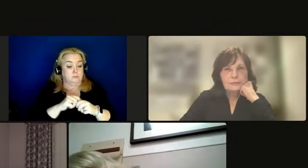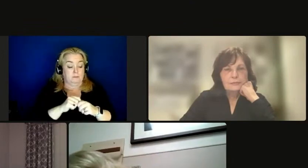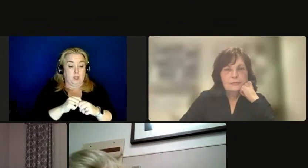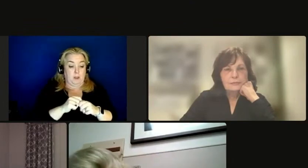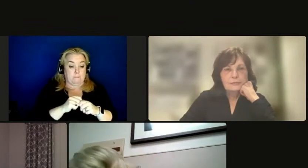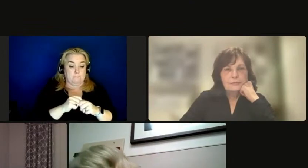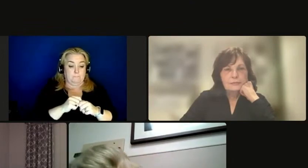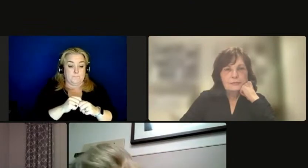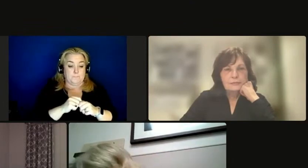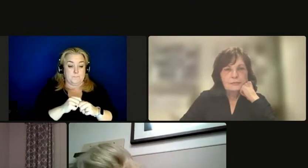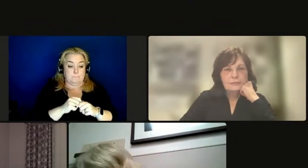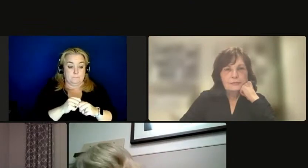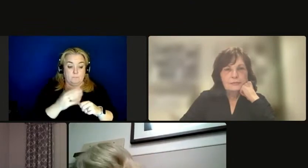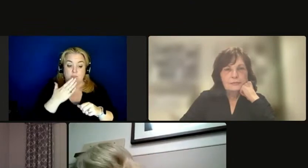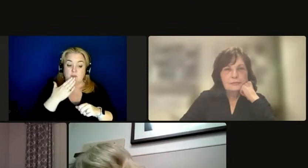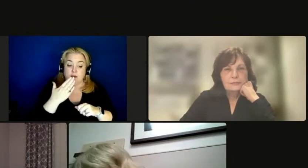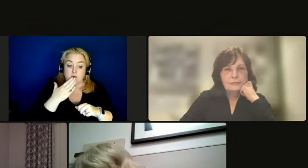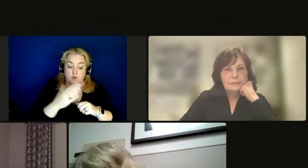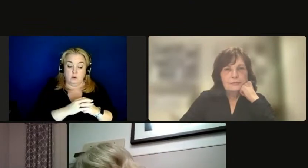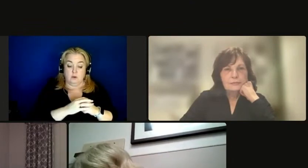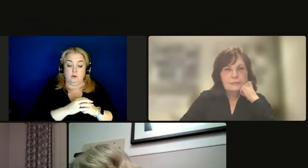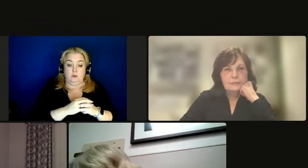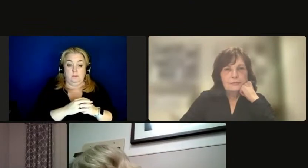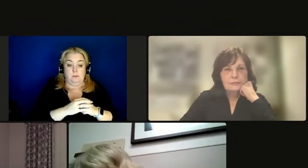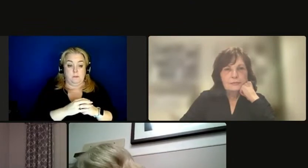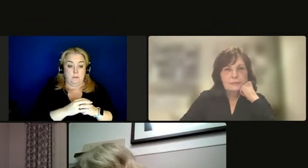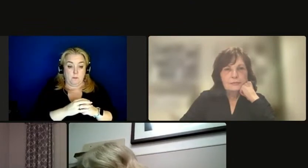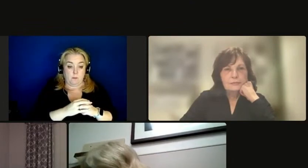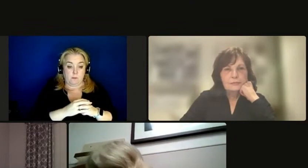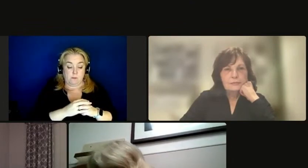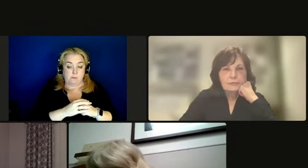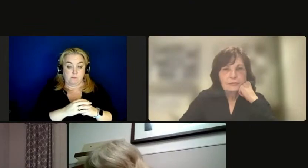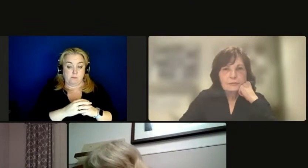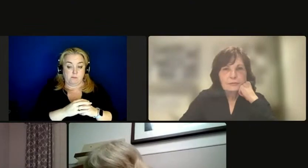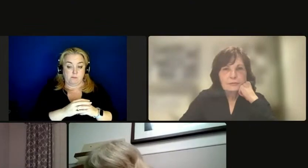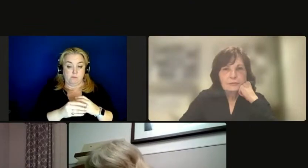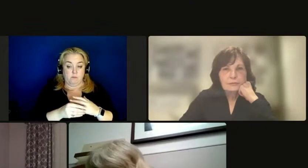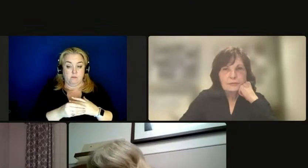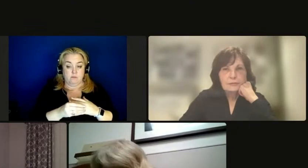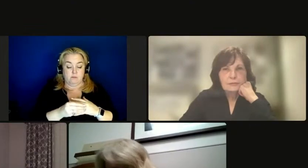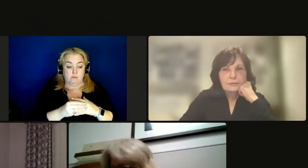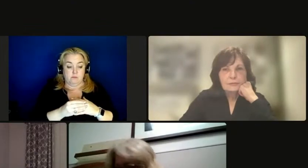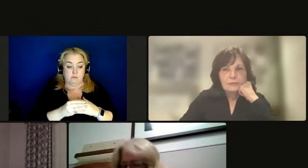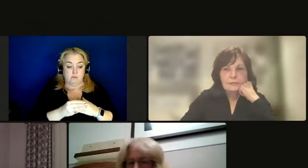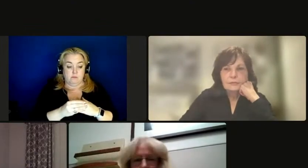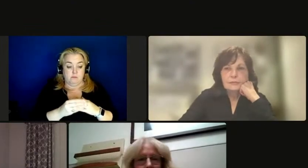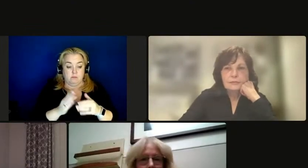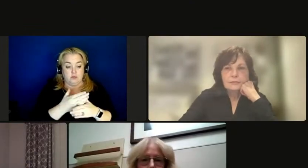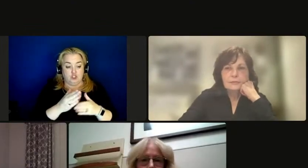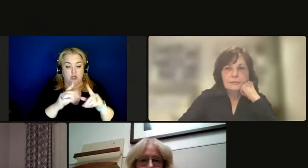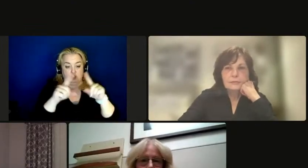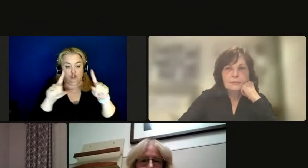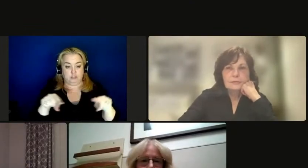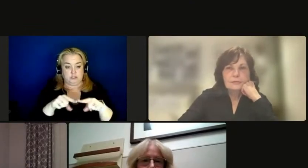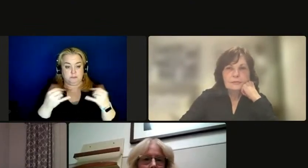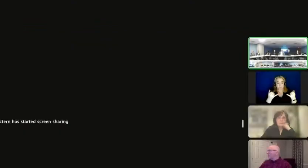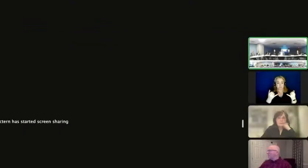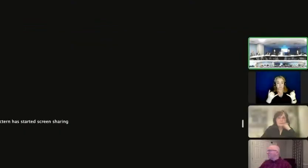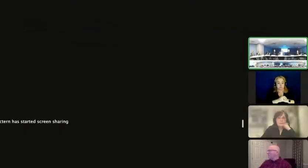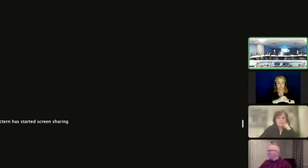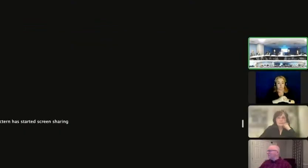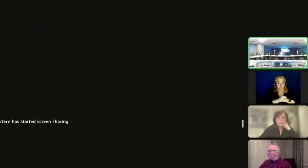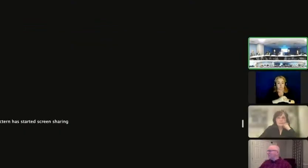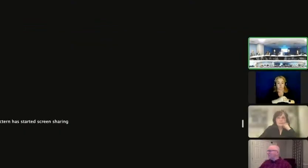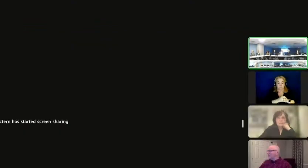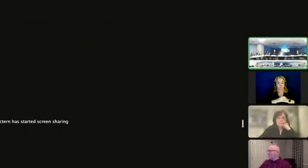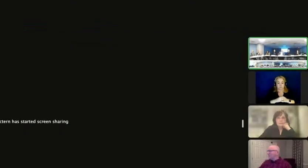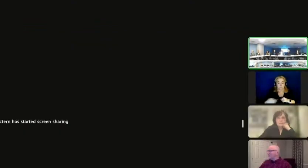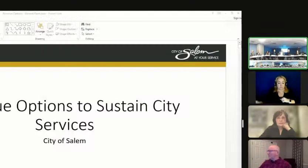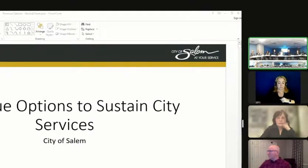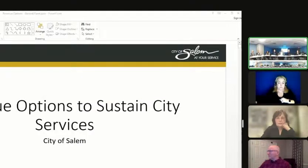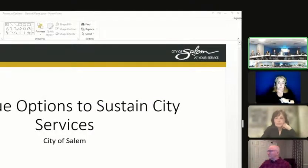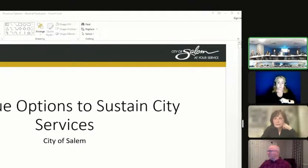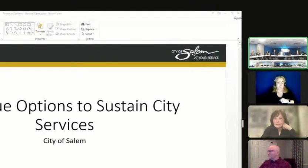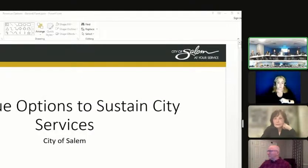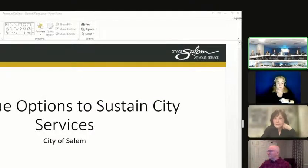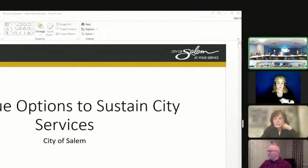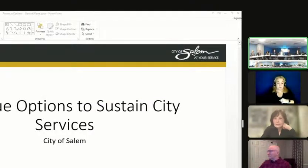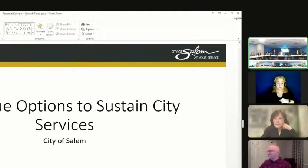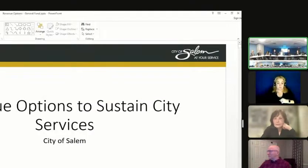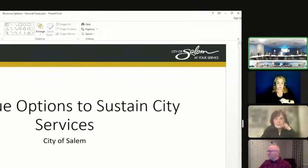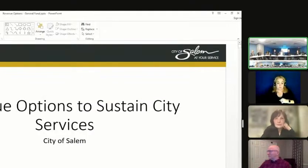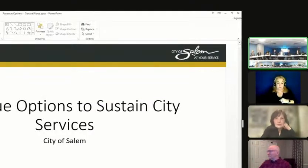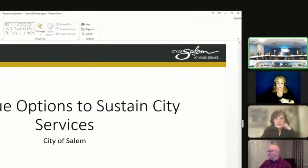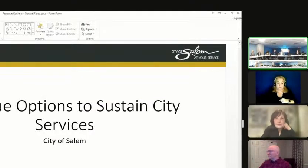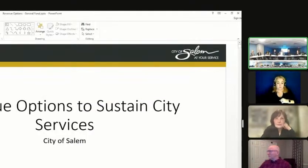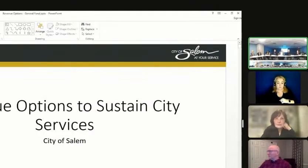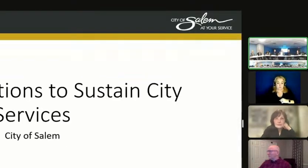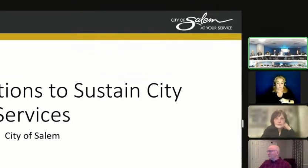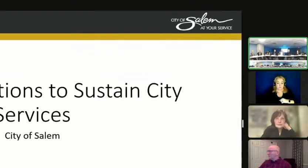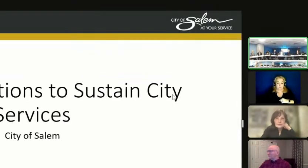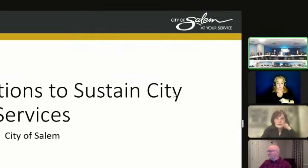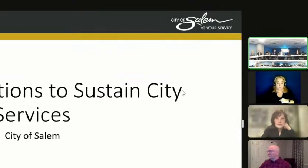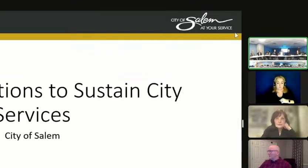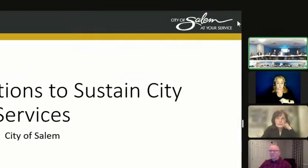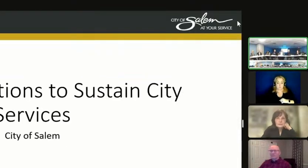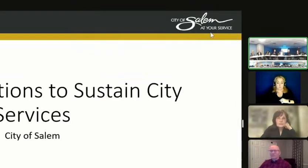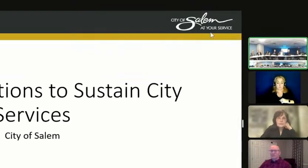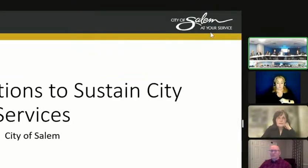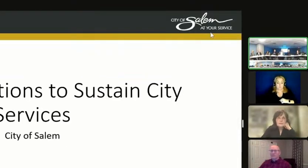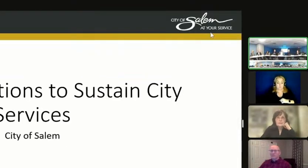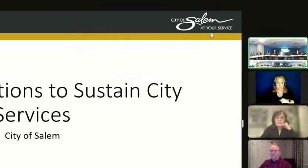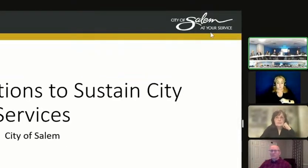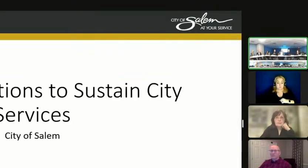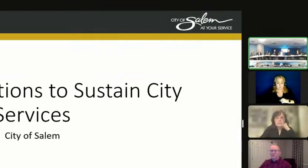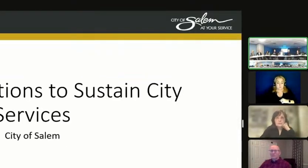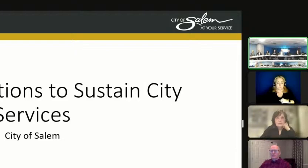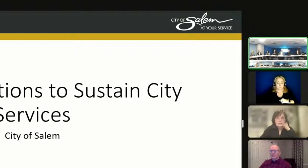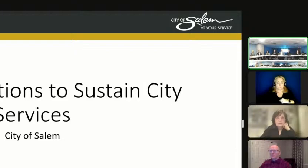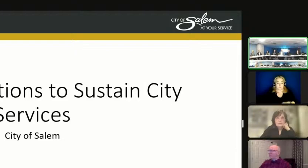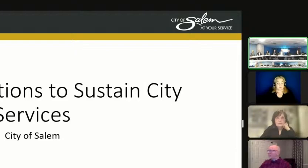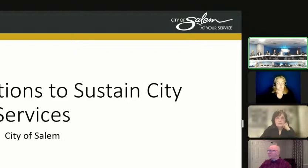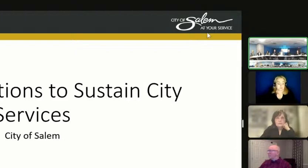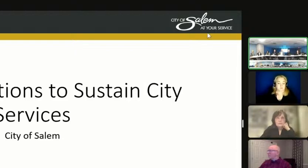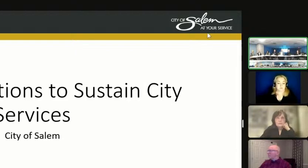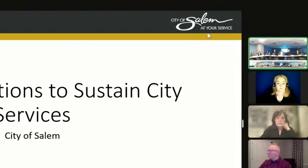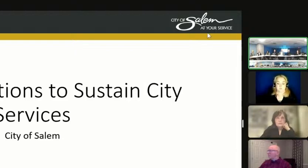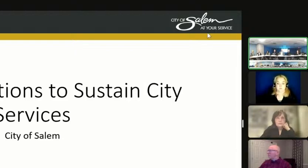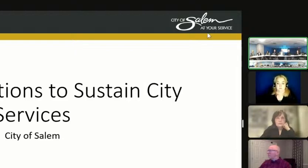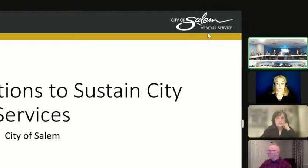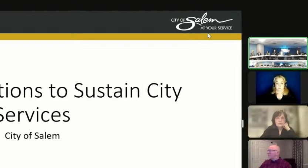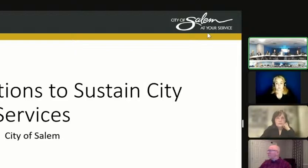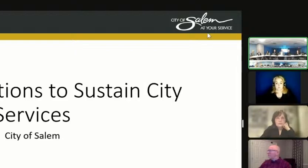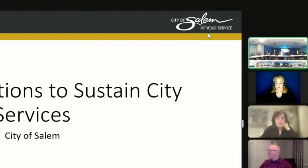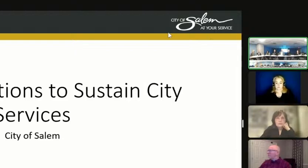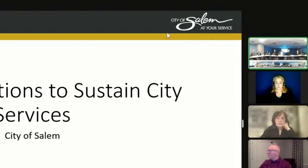MR. EGGLESTON.